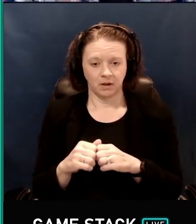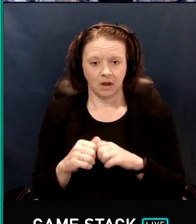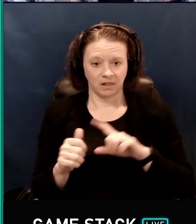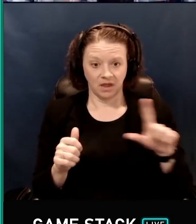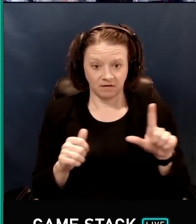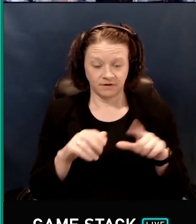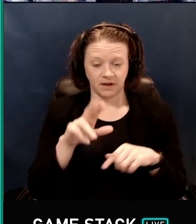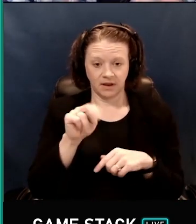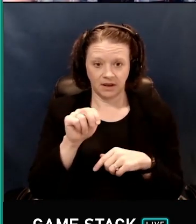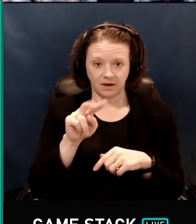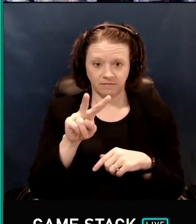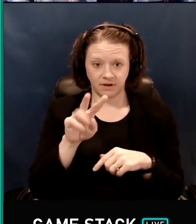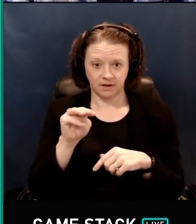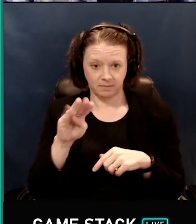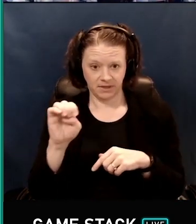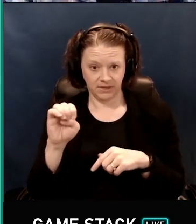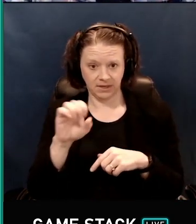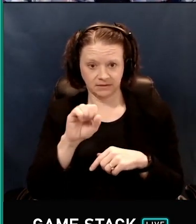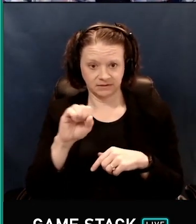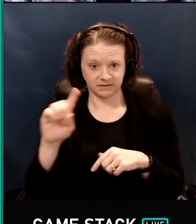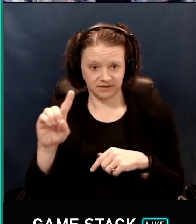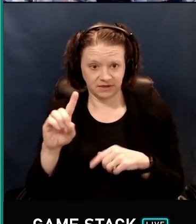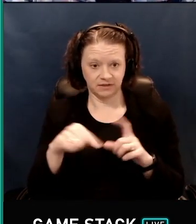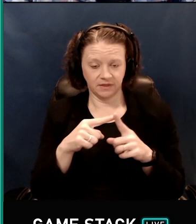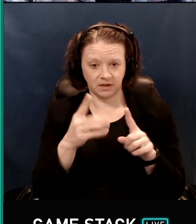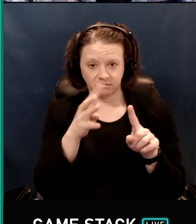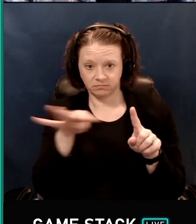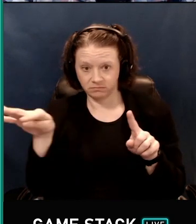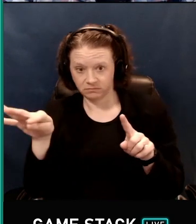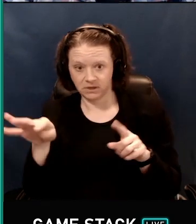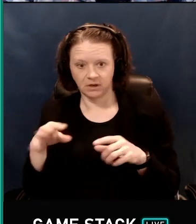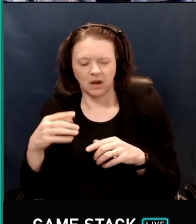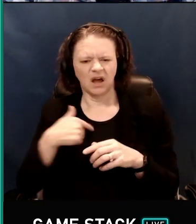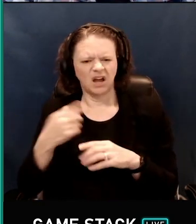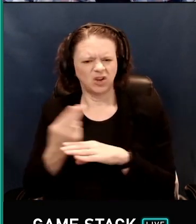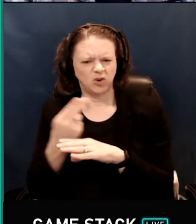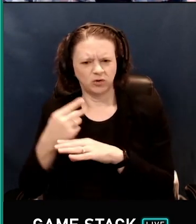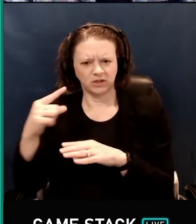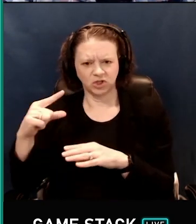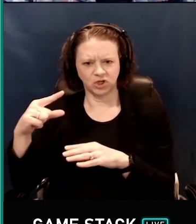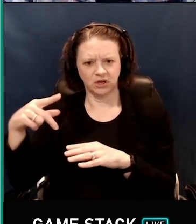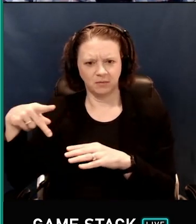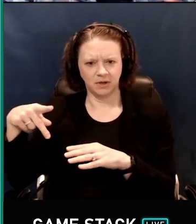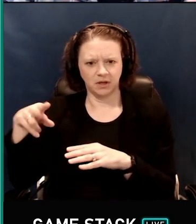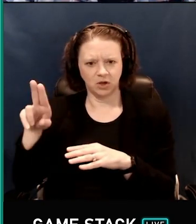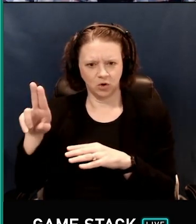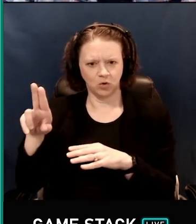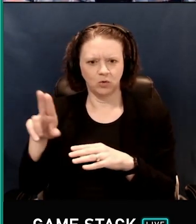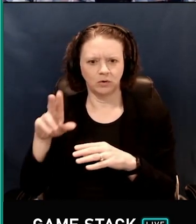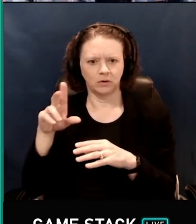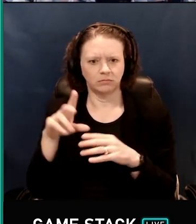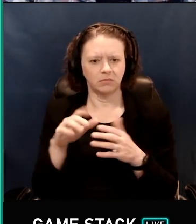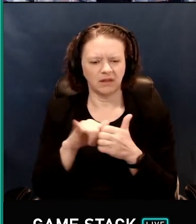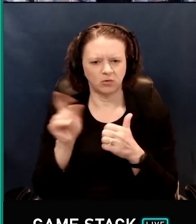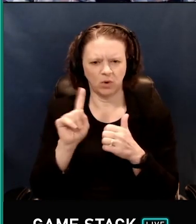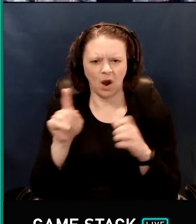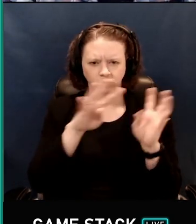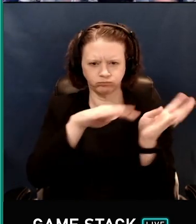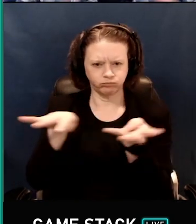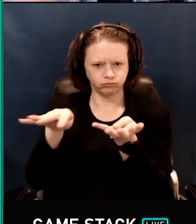you have the destination and examples of GPU. I use the GPU as the destination, because a lot of the data that we want is actually